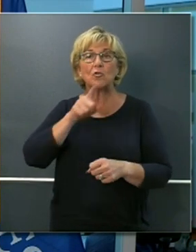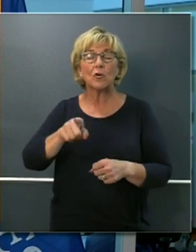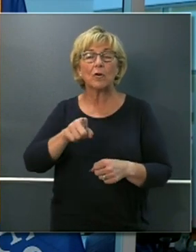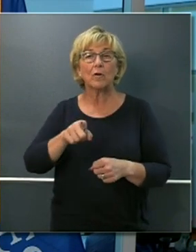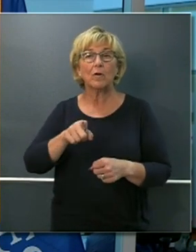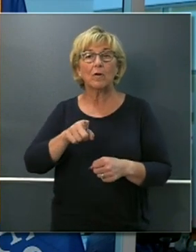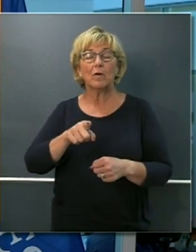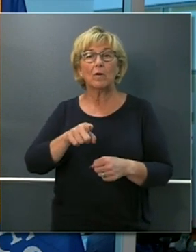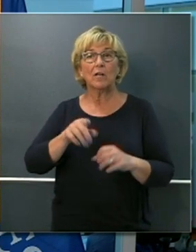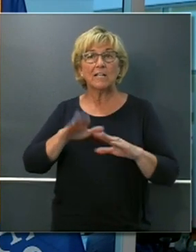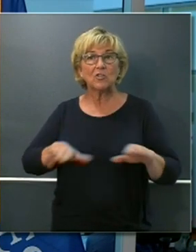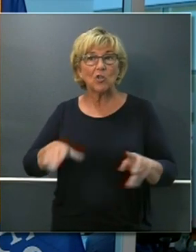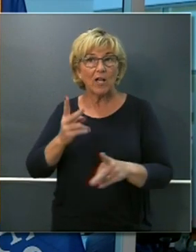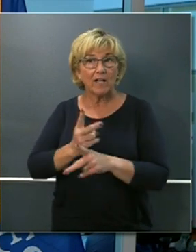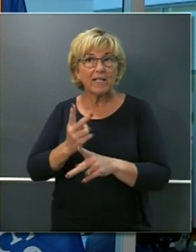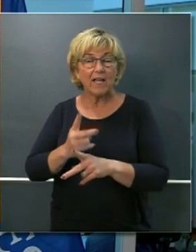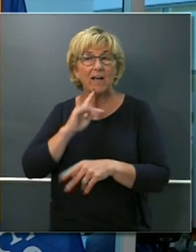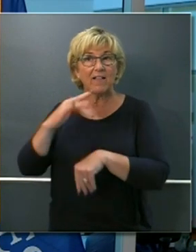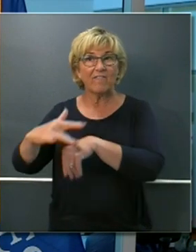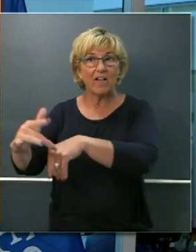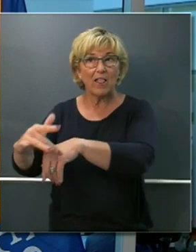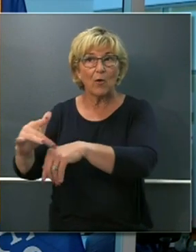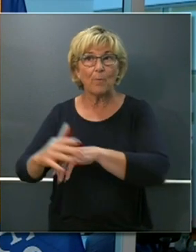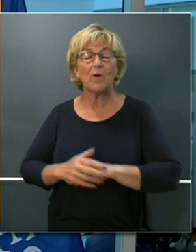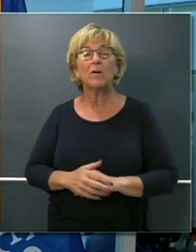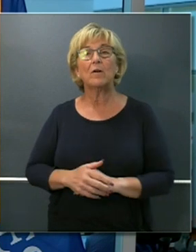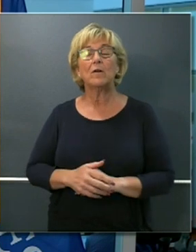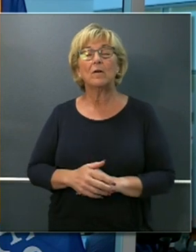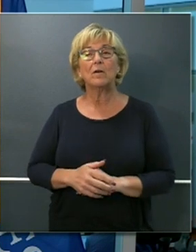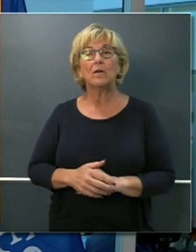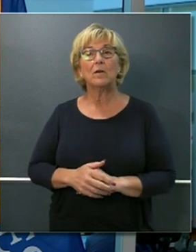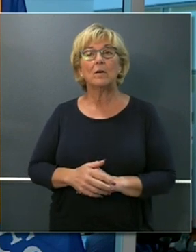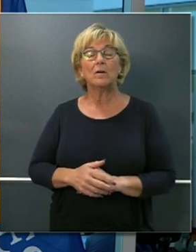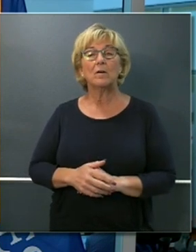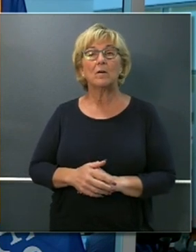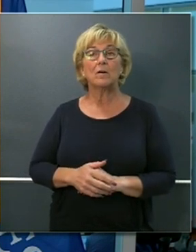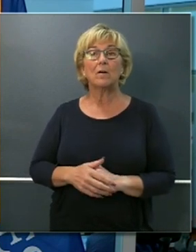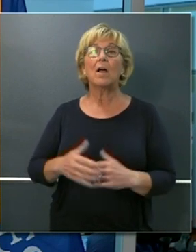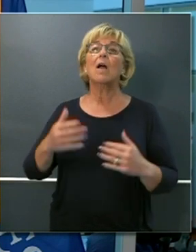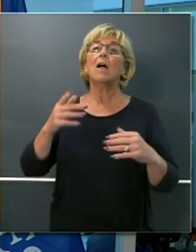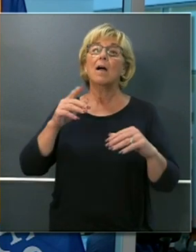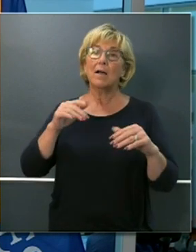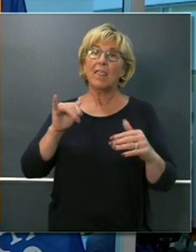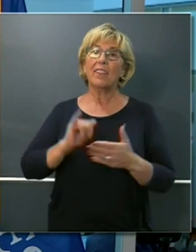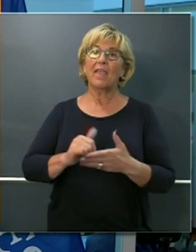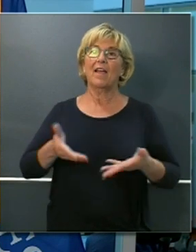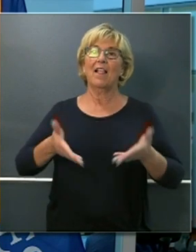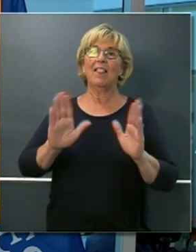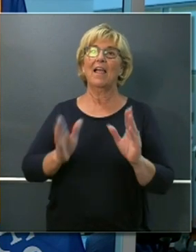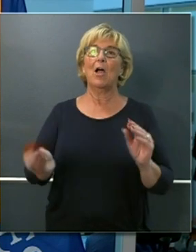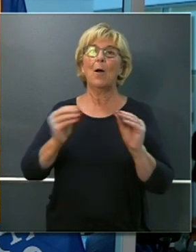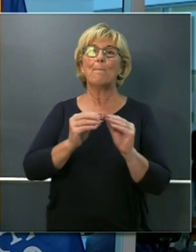SERVICES. ULTIMATELY AS WE OPEN UP